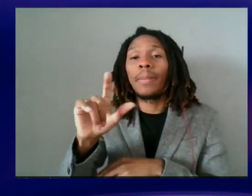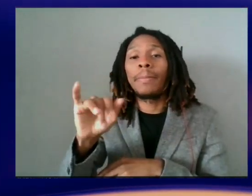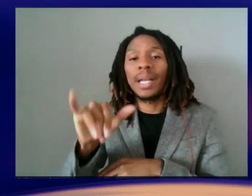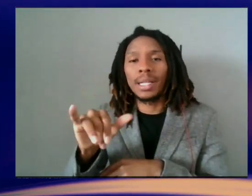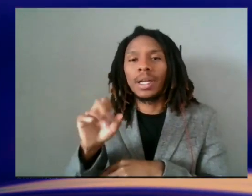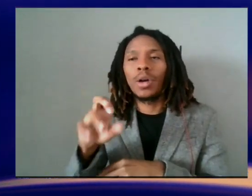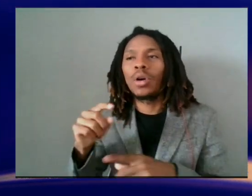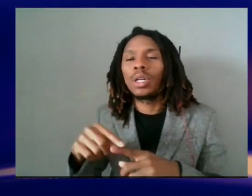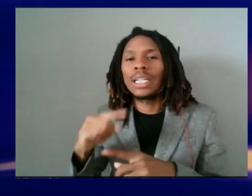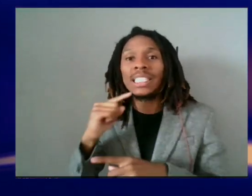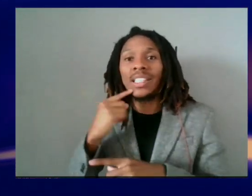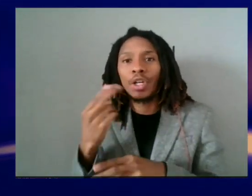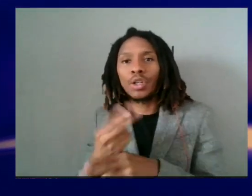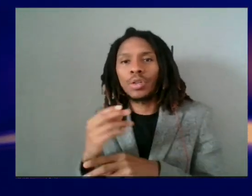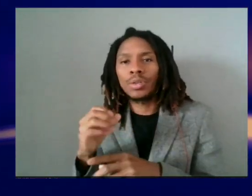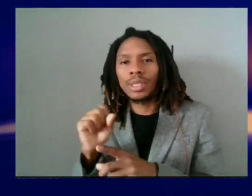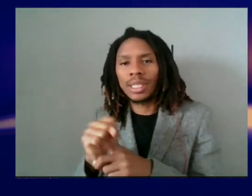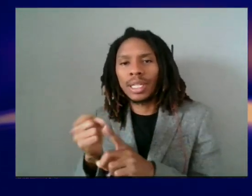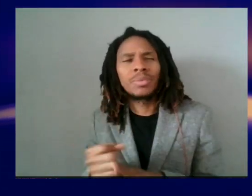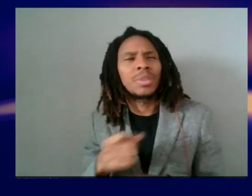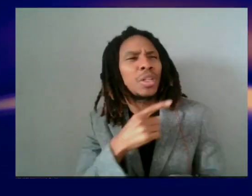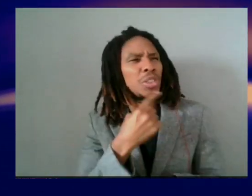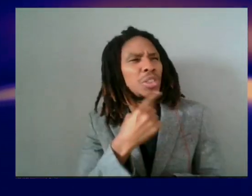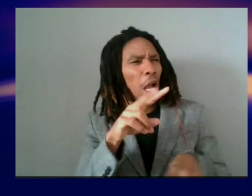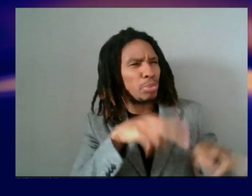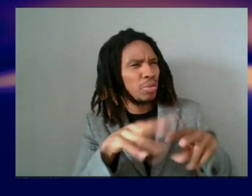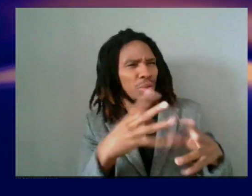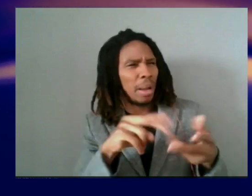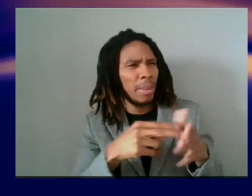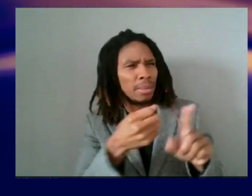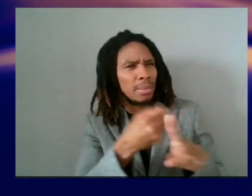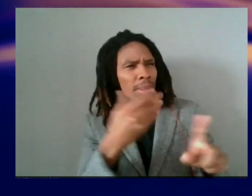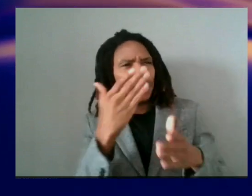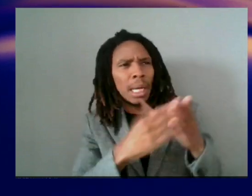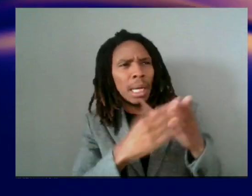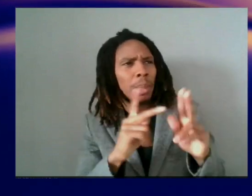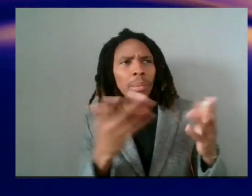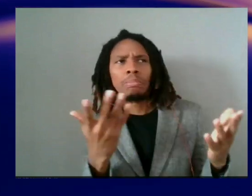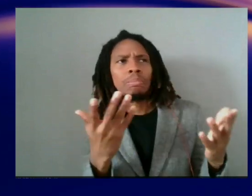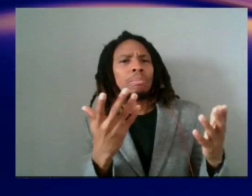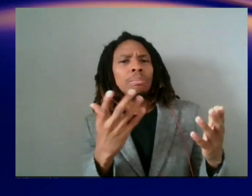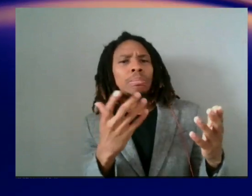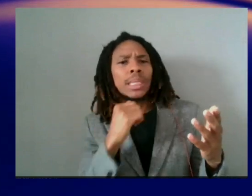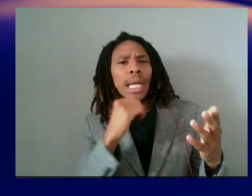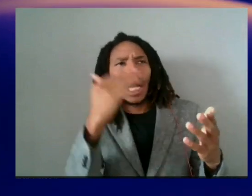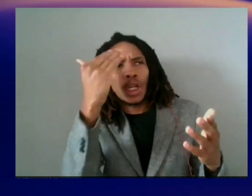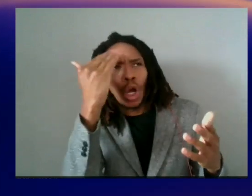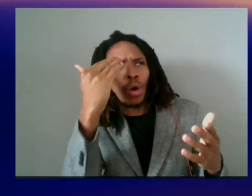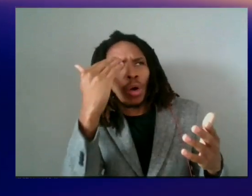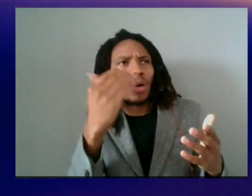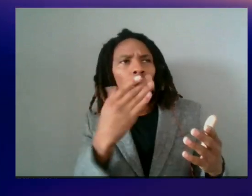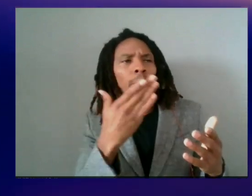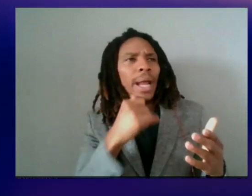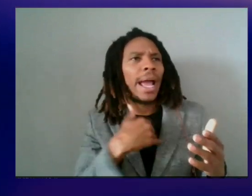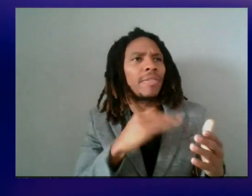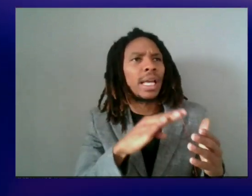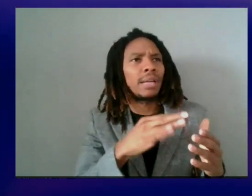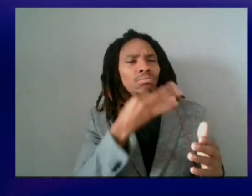can you just brief us what that means a lot of people may not come from that background. Yeah, Keep in mind.